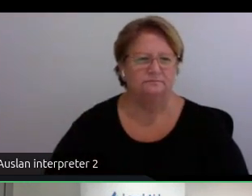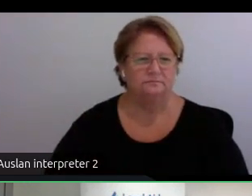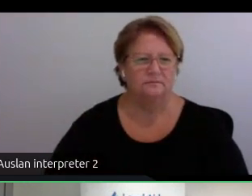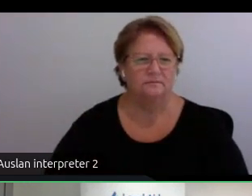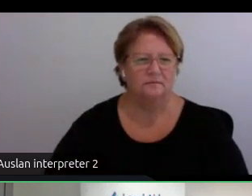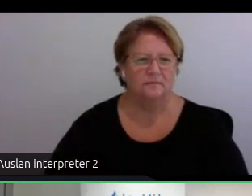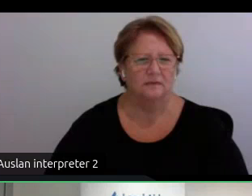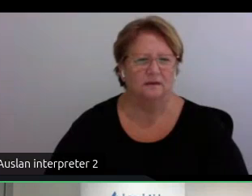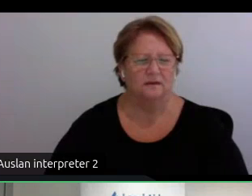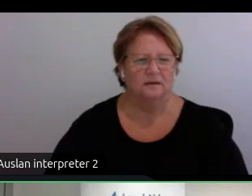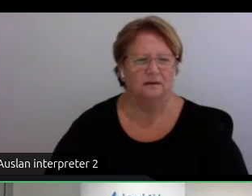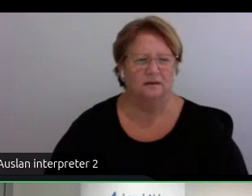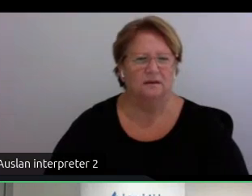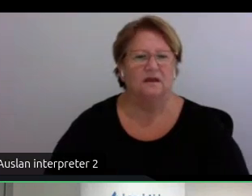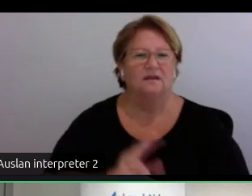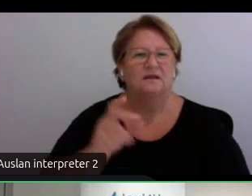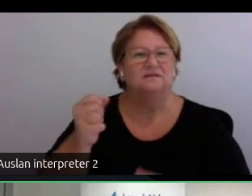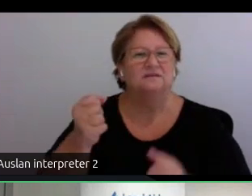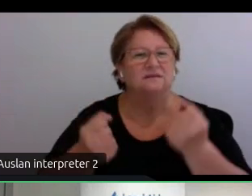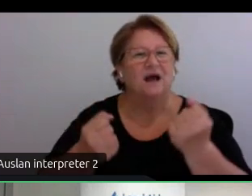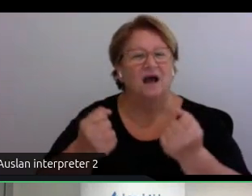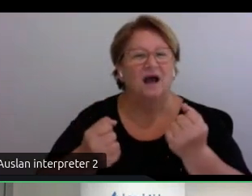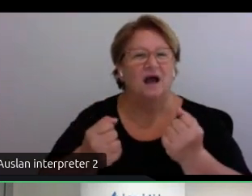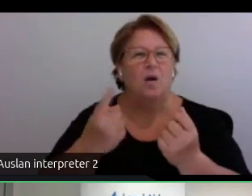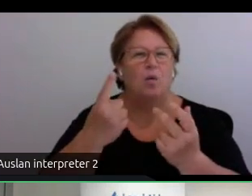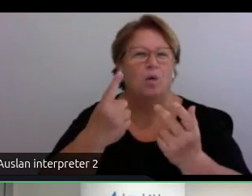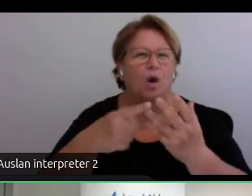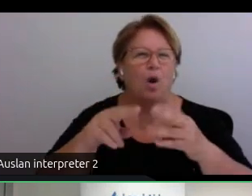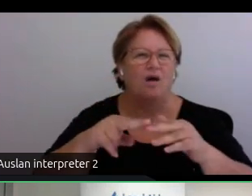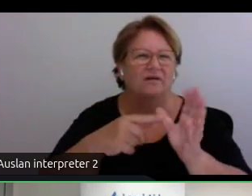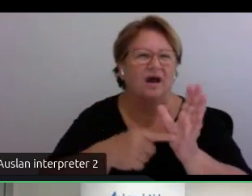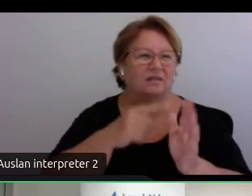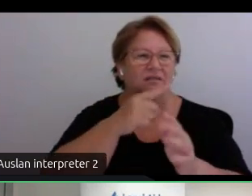poor old George, it just keeps getting worse for him. His car was one of those cars that was at the